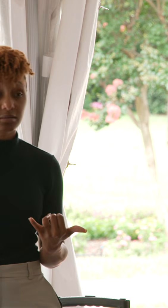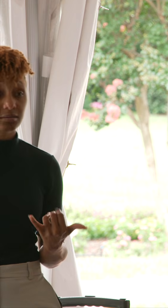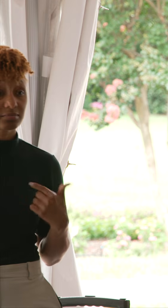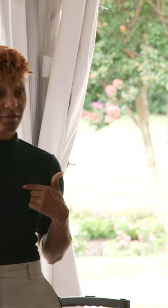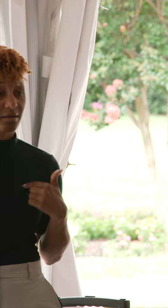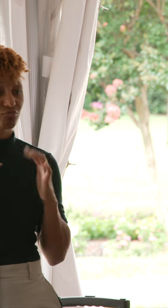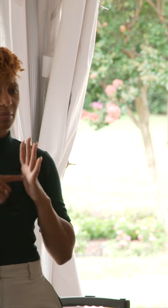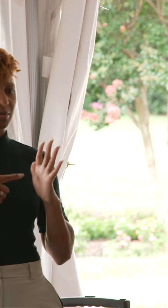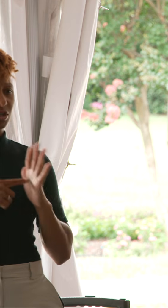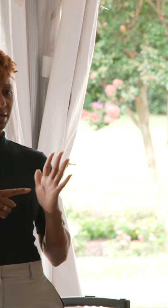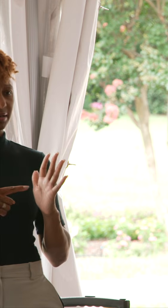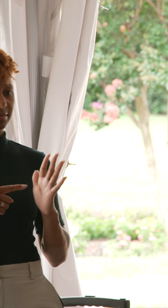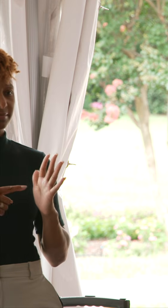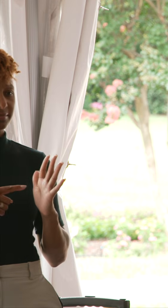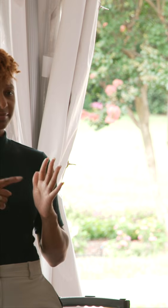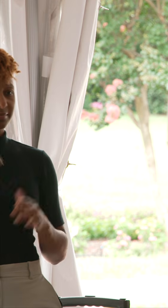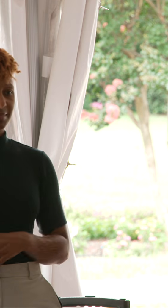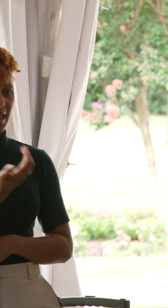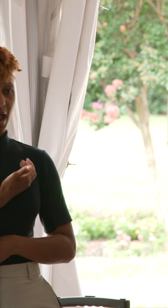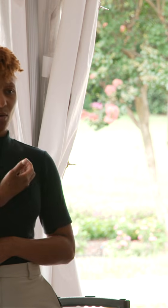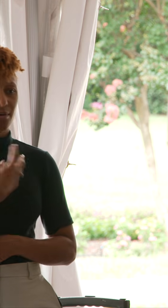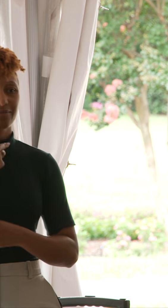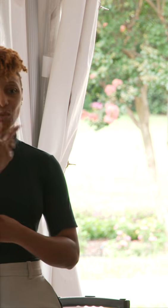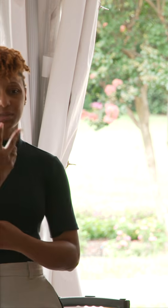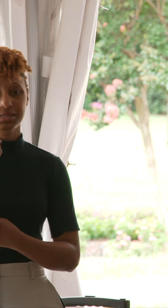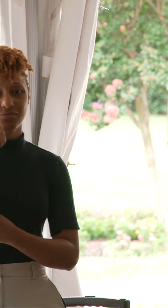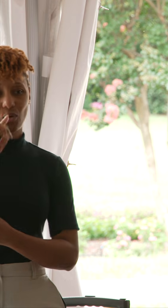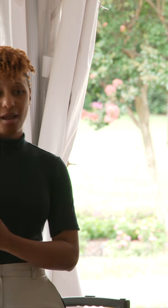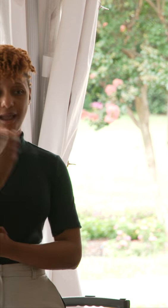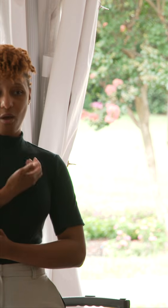For Our Fathers Legacy Foundation as president.